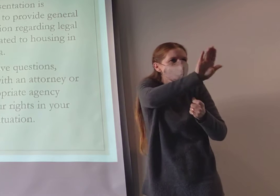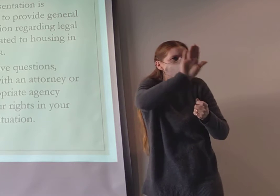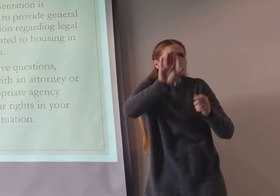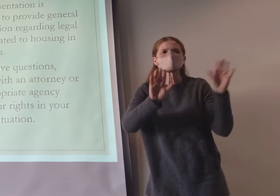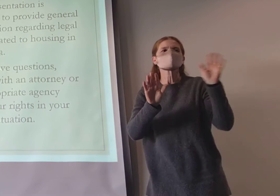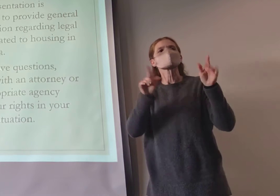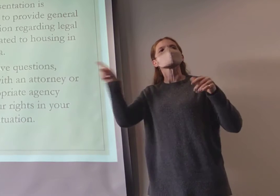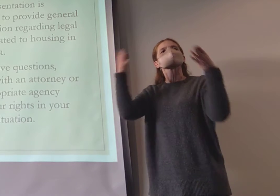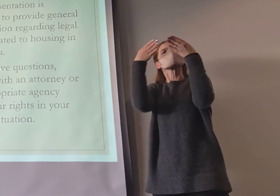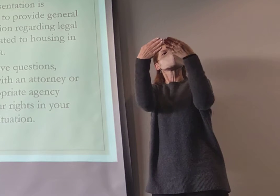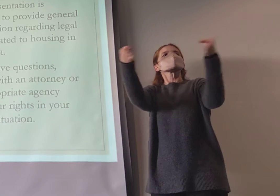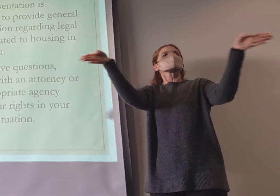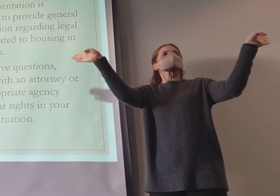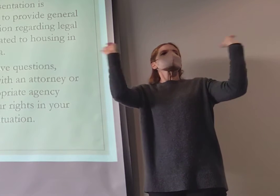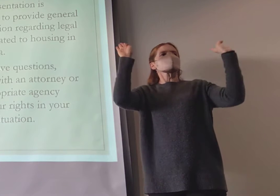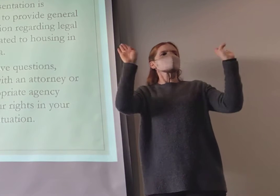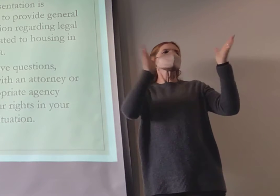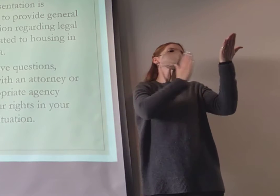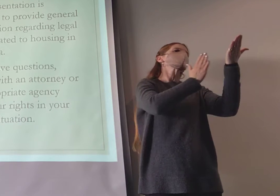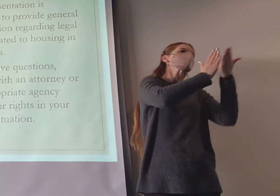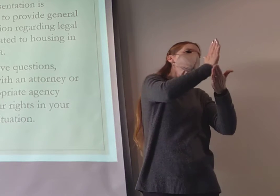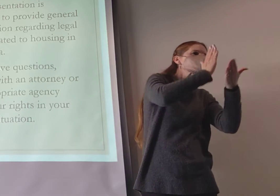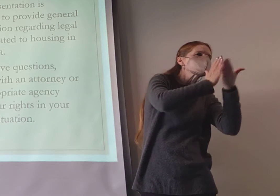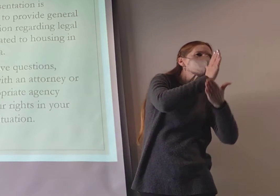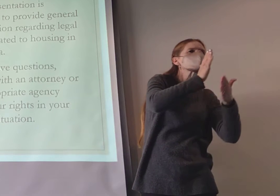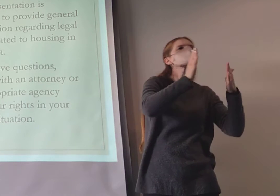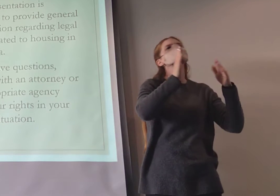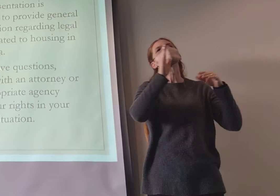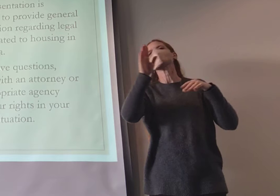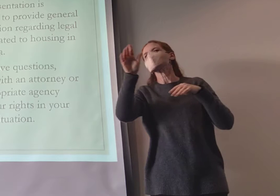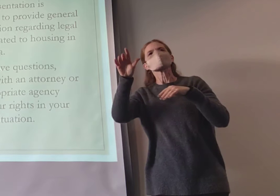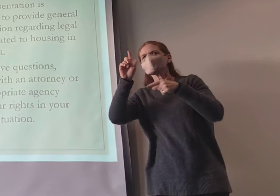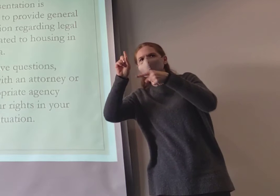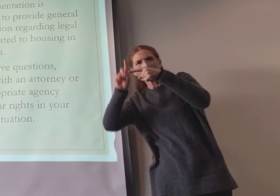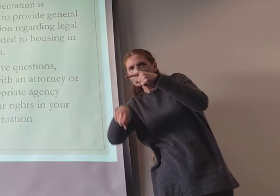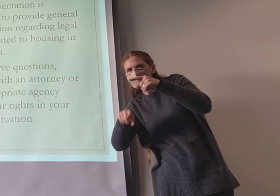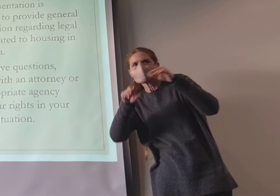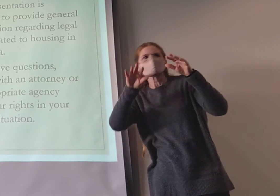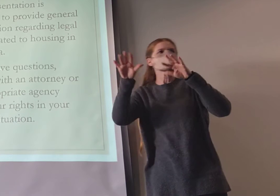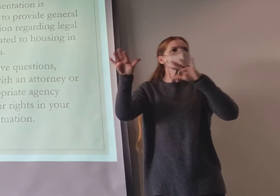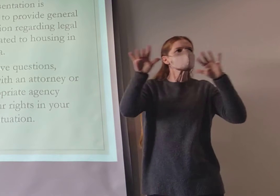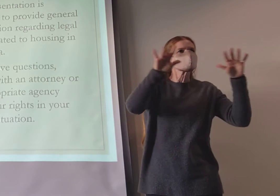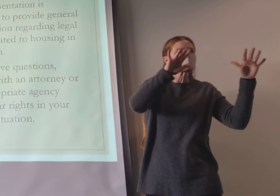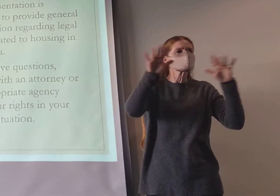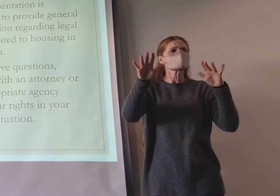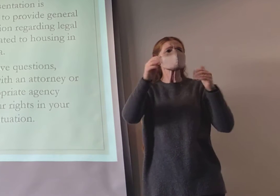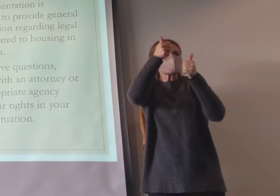It doesn't cover every law. There are too many, but we are here to answer questions afterwards.